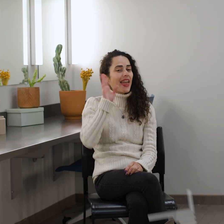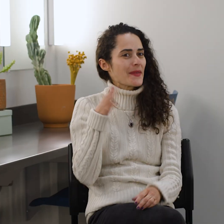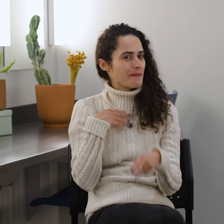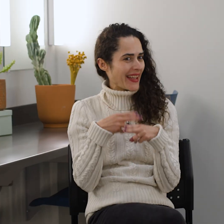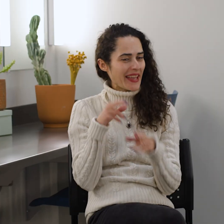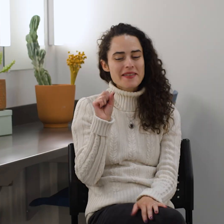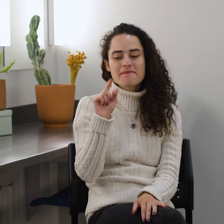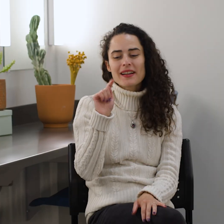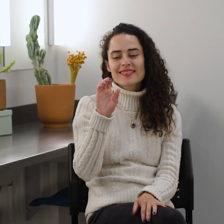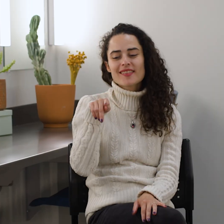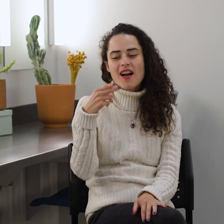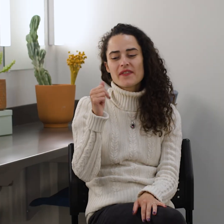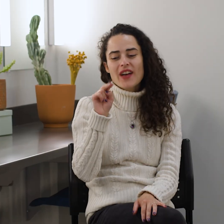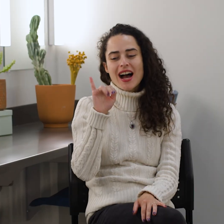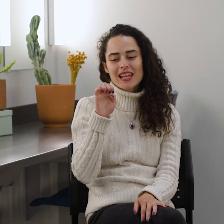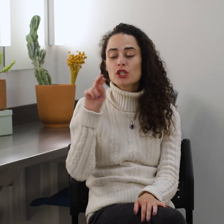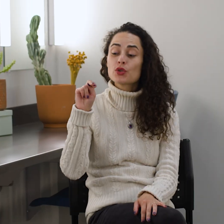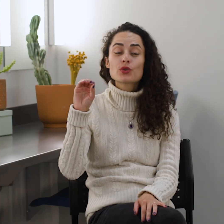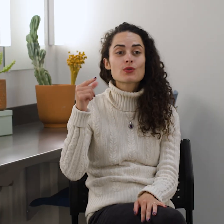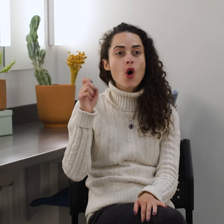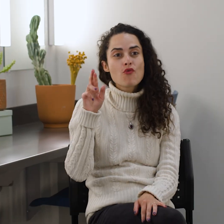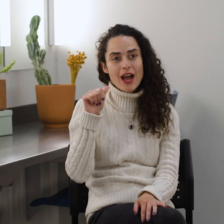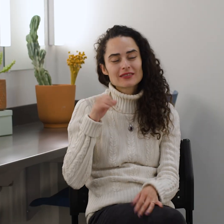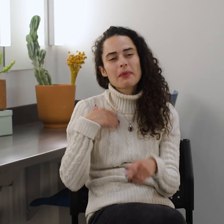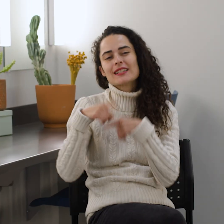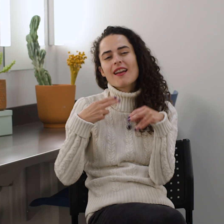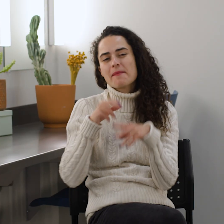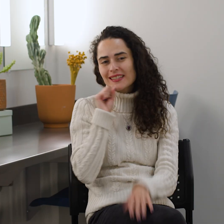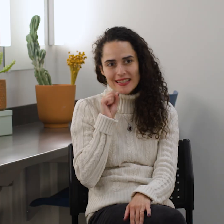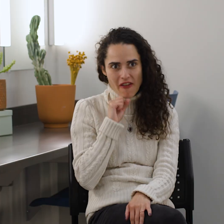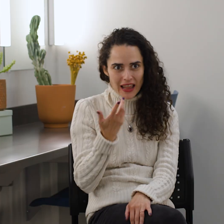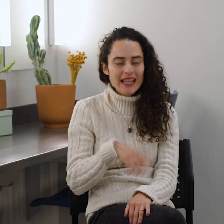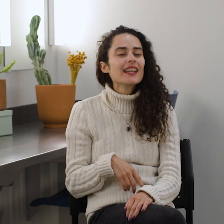Hello, my name is Stephanie Nogueras. This is my sign name.